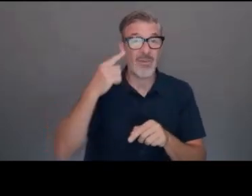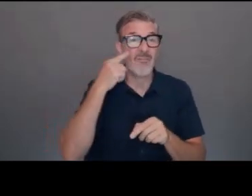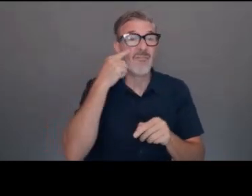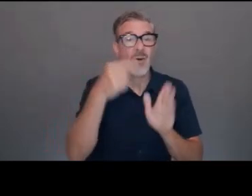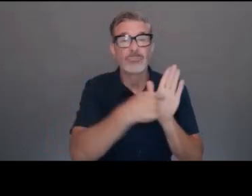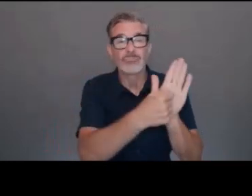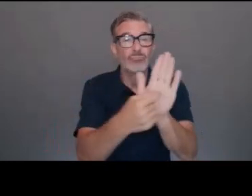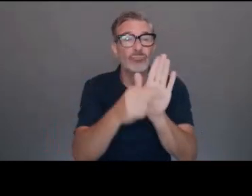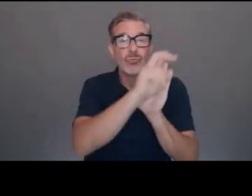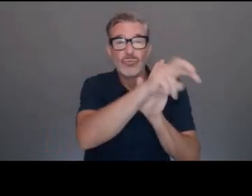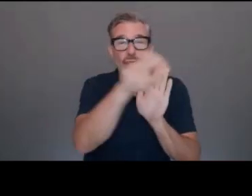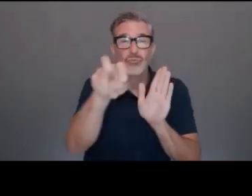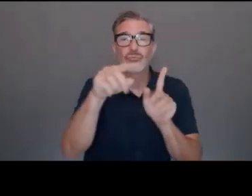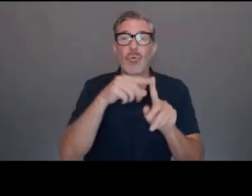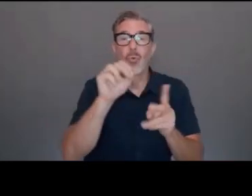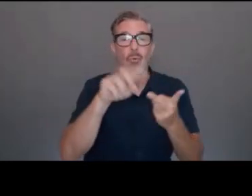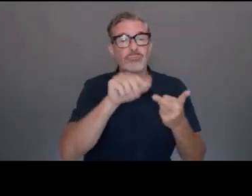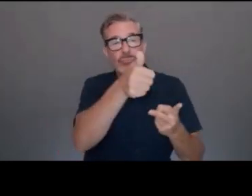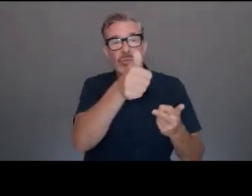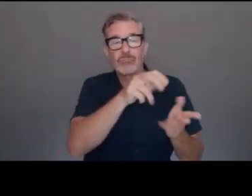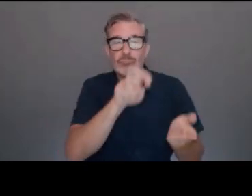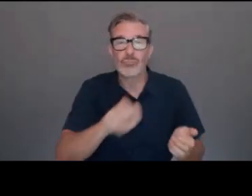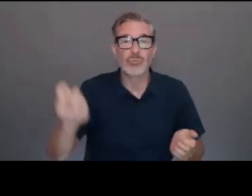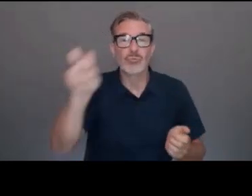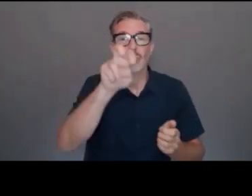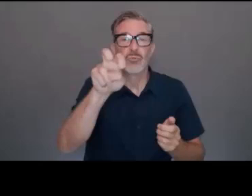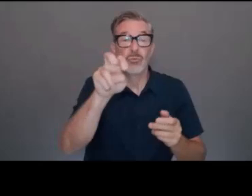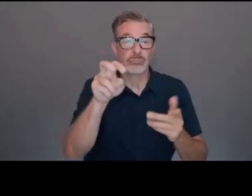within six months of the application deadline.